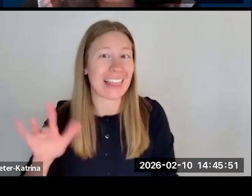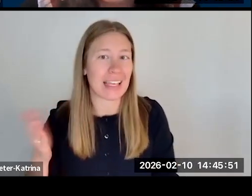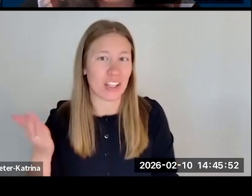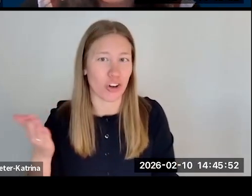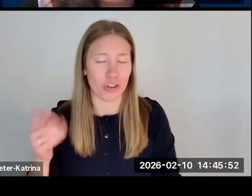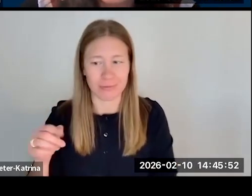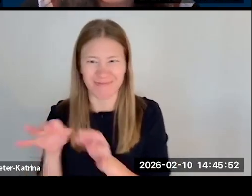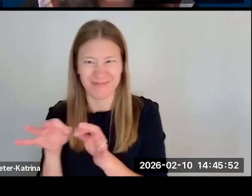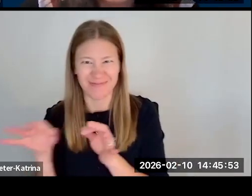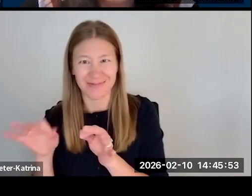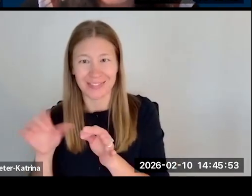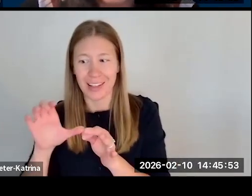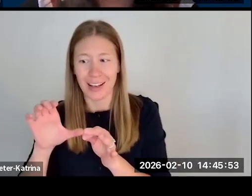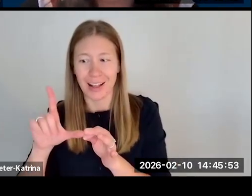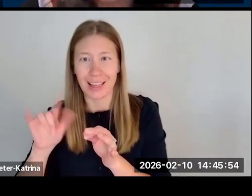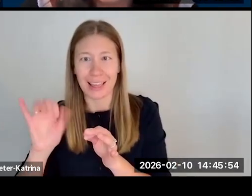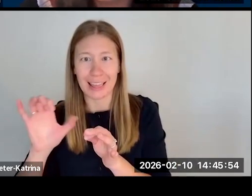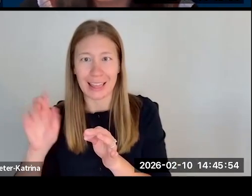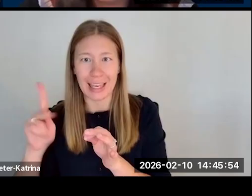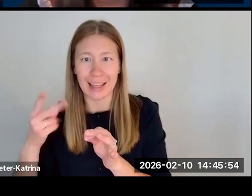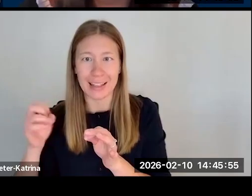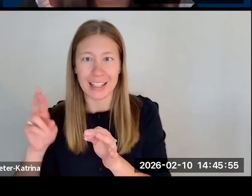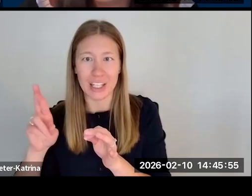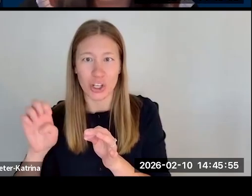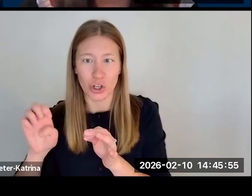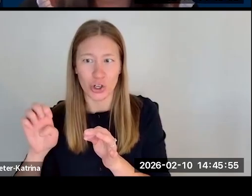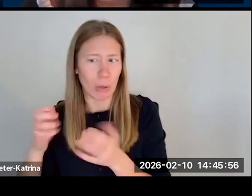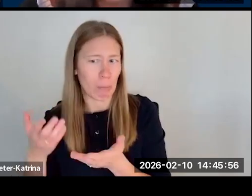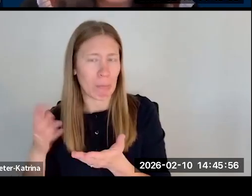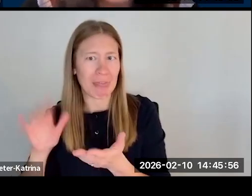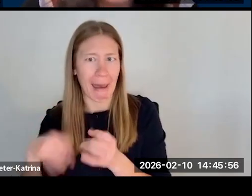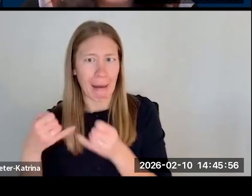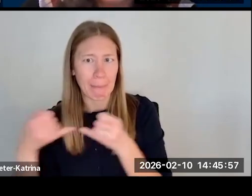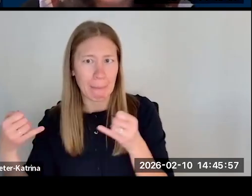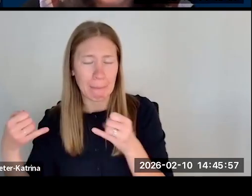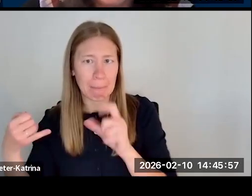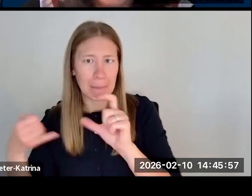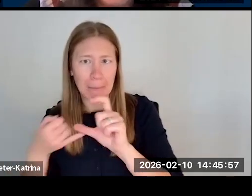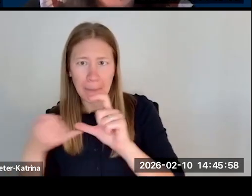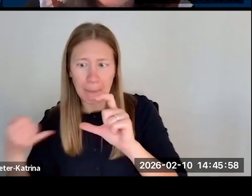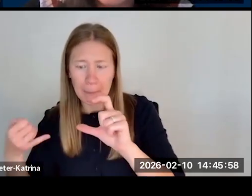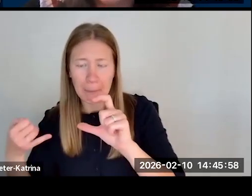So from this text alone, I have no idea where this link will take me if I click on it.